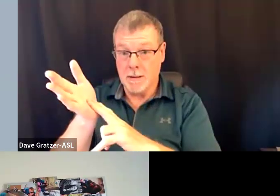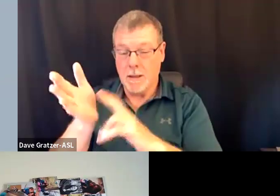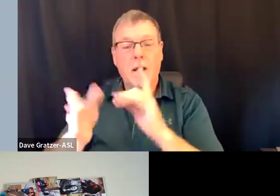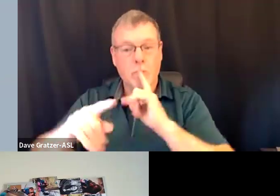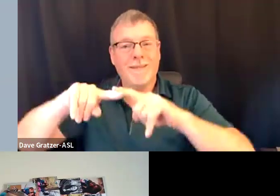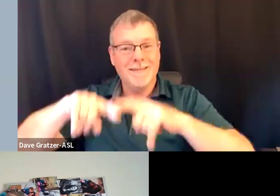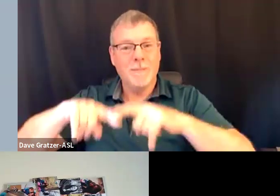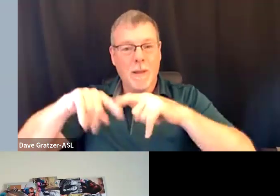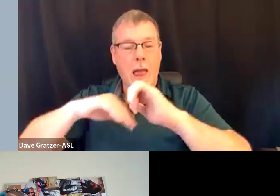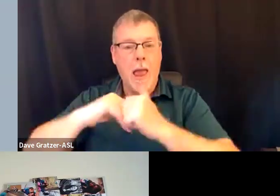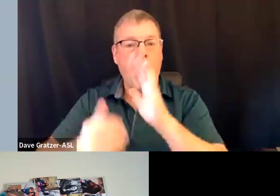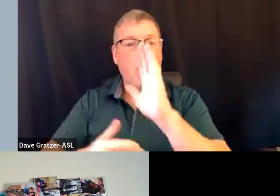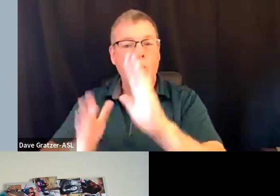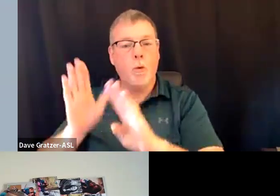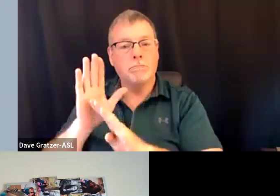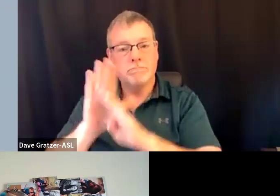on how that relationship goes over time.